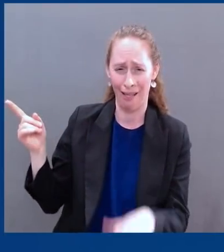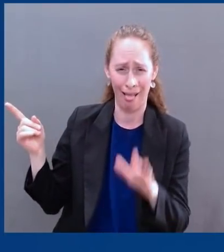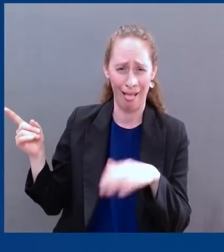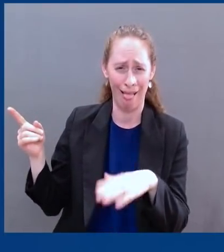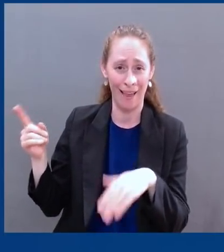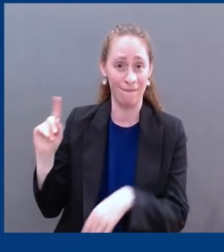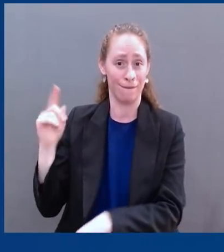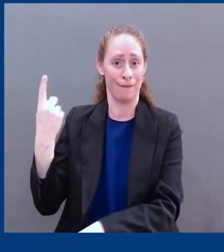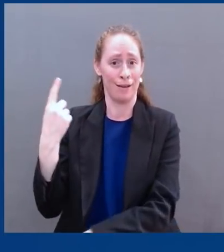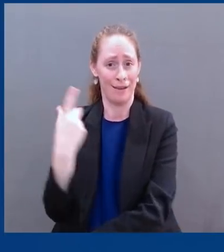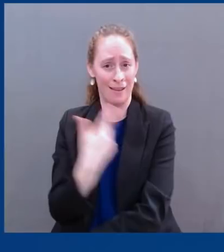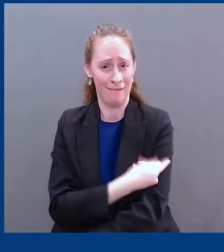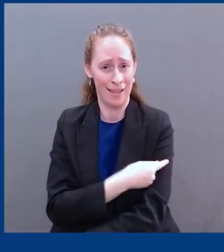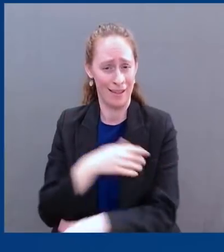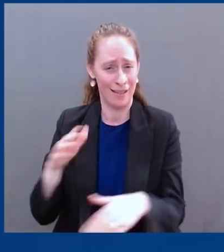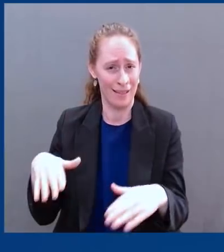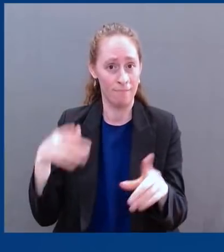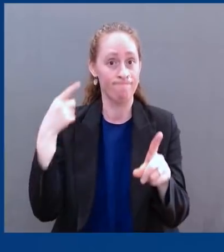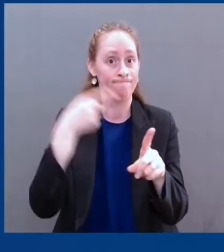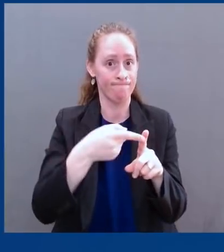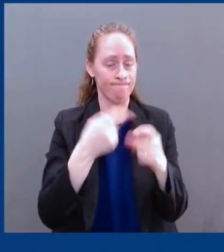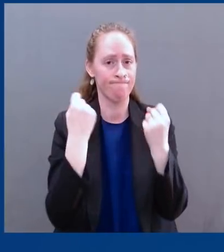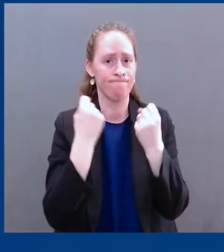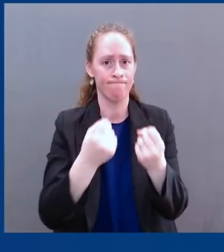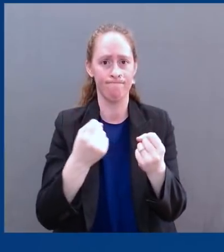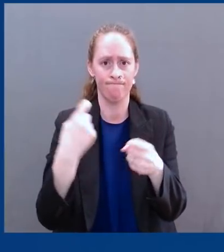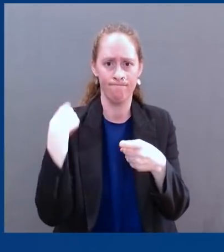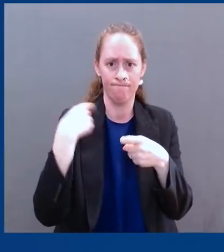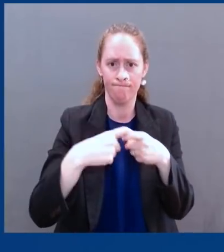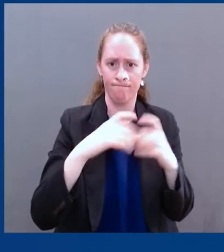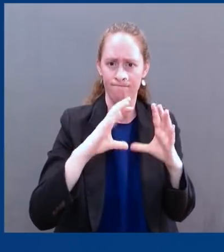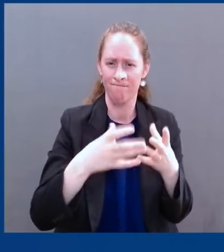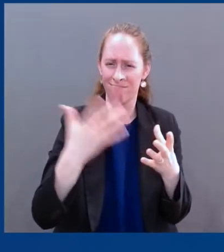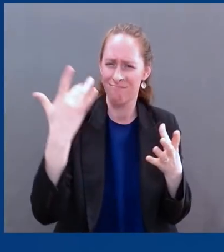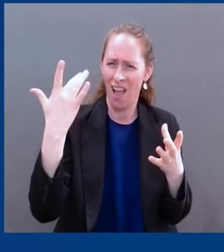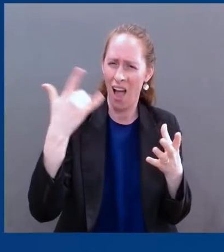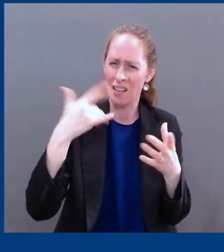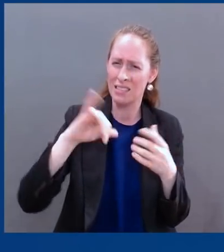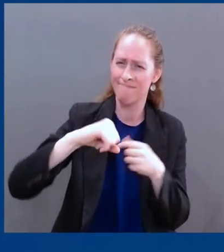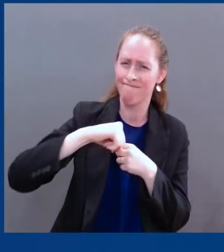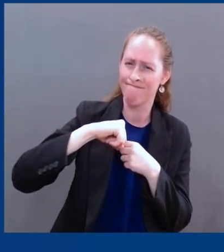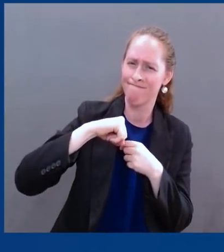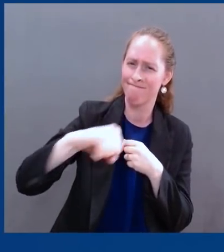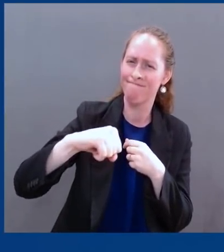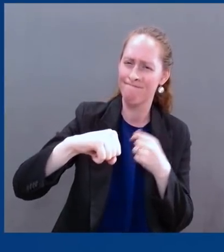Why you think there is still this resistance among Latinos? And if I may, Secretary Becerra,